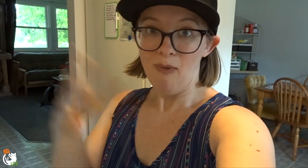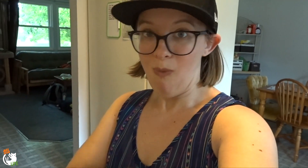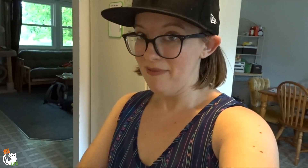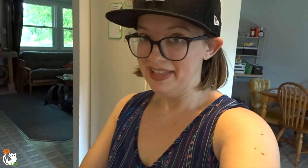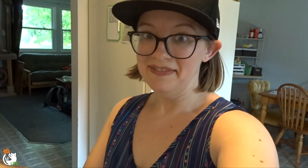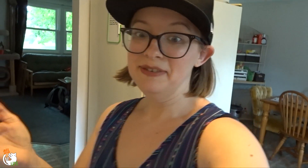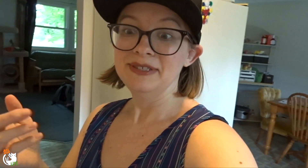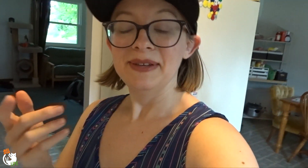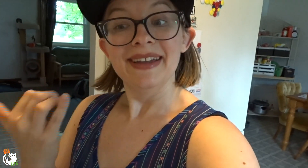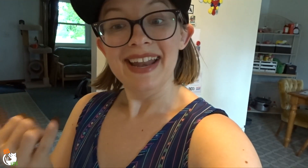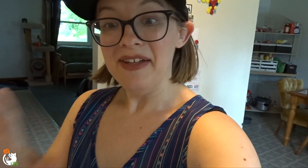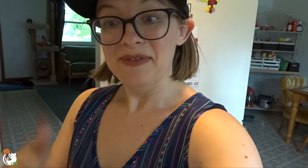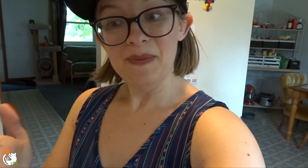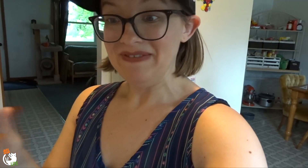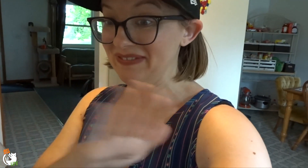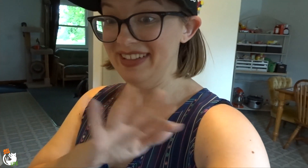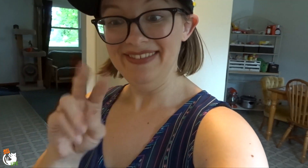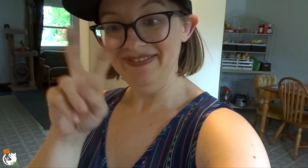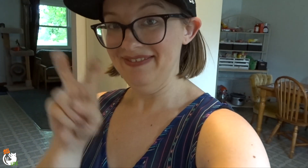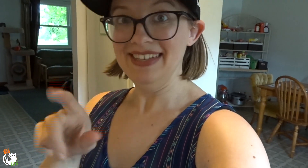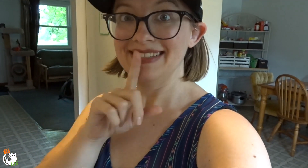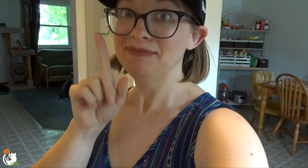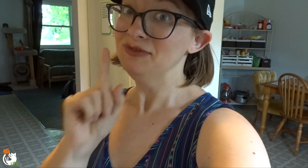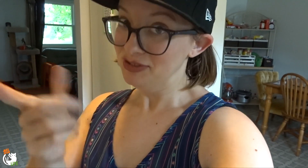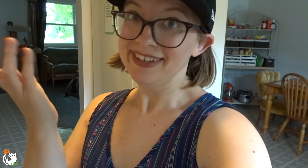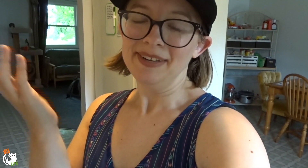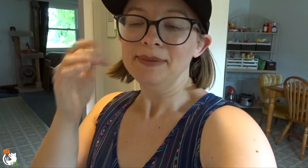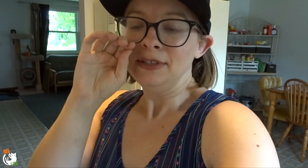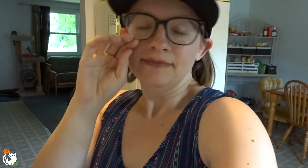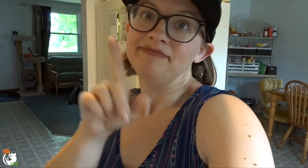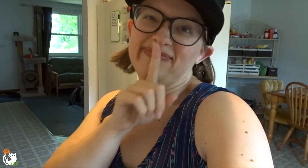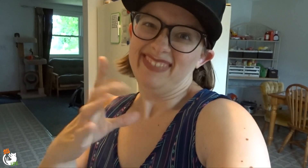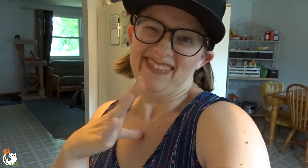Seriously, ripped open and fell all over the floor. So now probably all full of fizz.